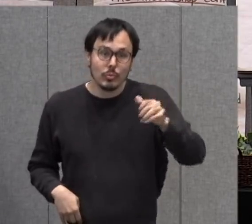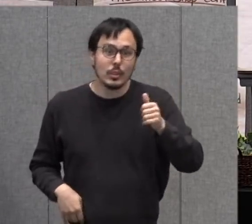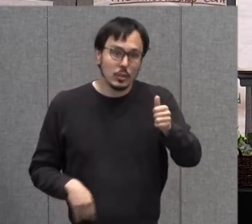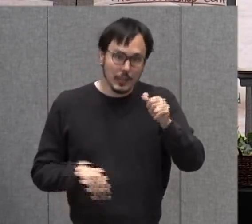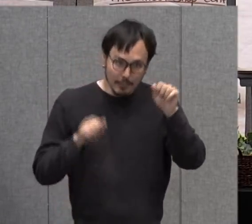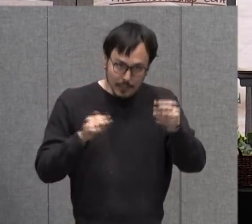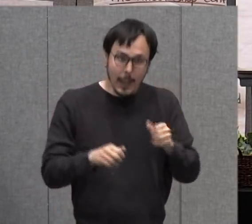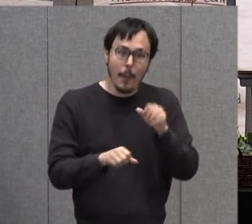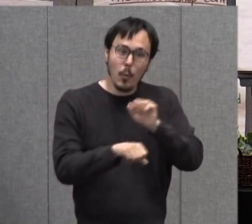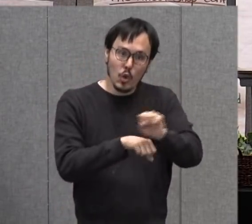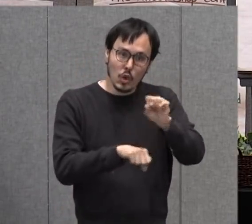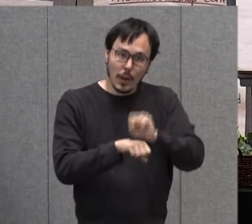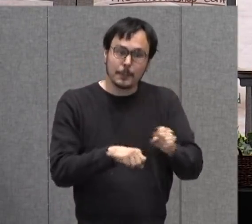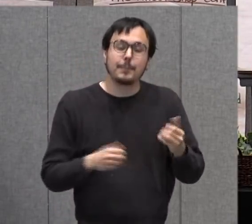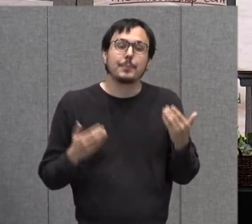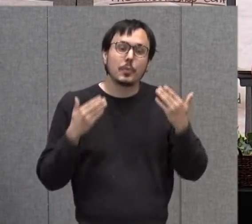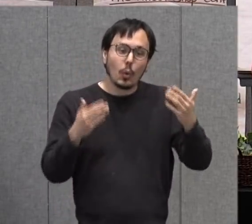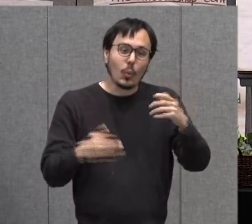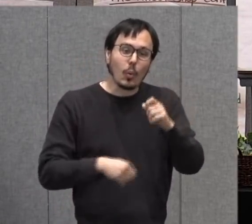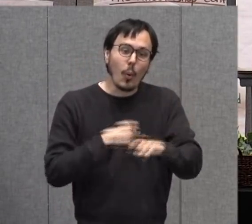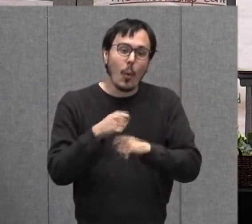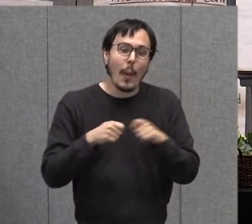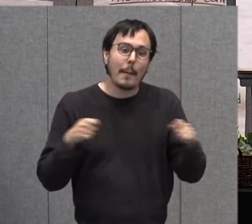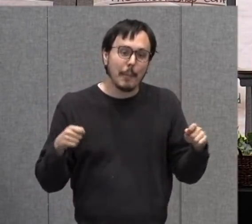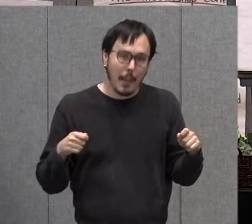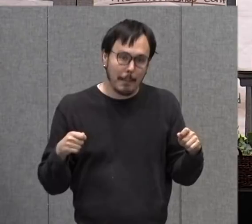So, we would like to go ahead and wrap up this session for you